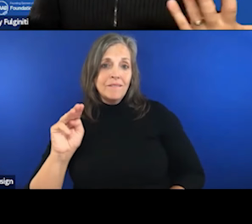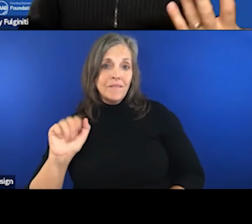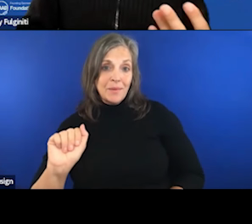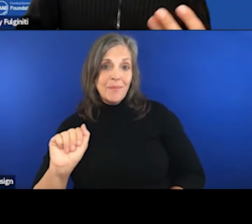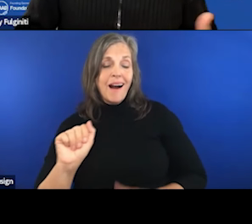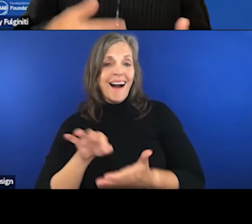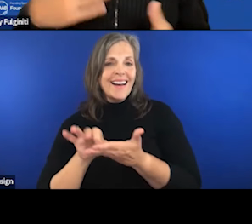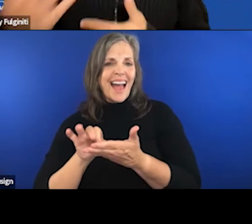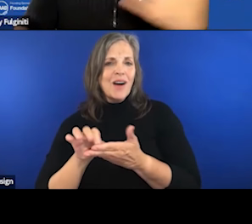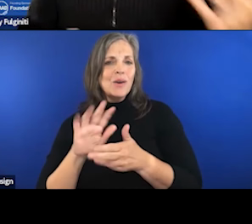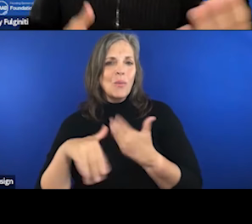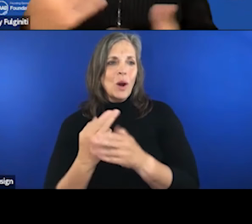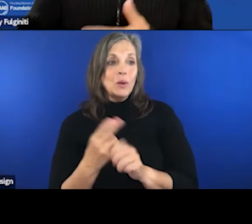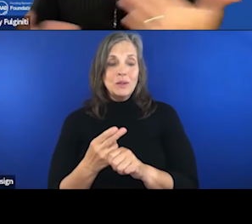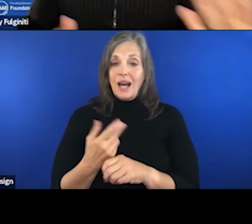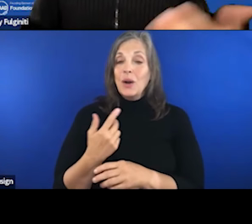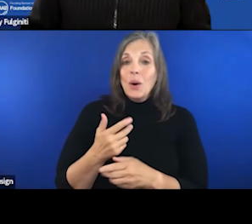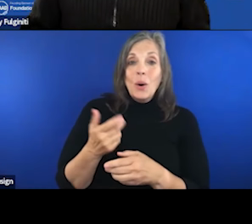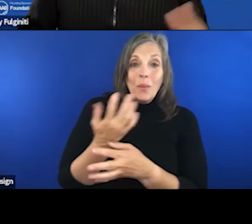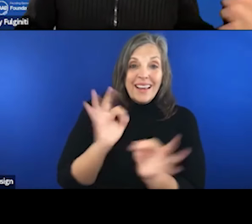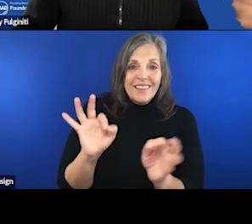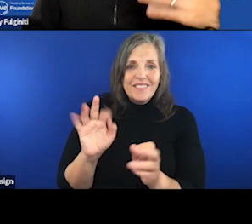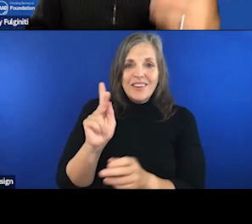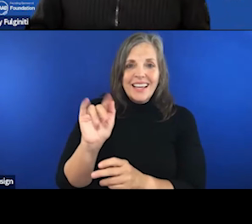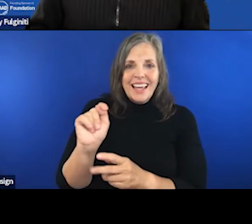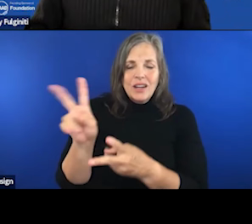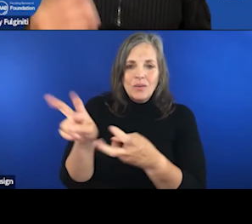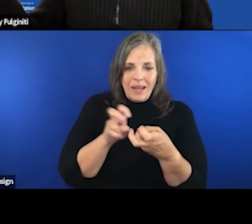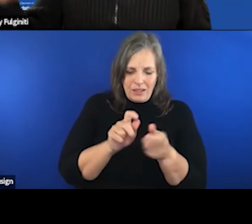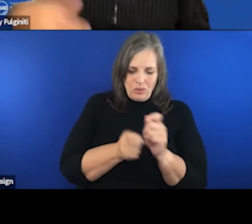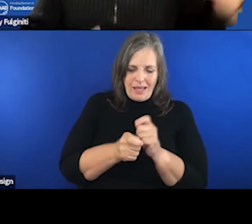get a free kit we always tweak it we edit it our SMEs look at it and they're like oh this is wrong